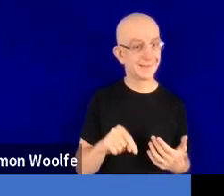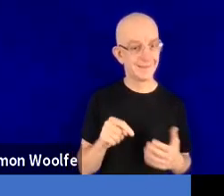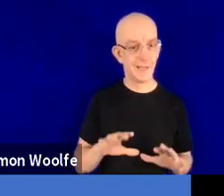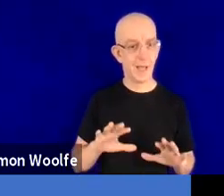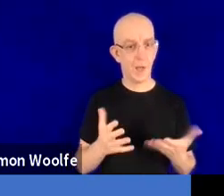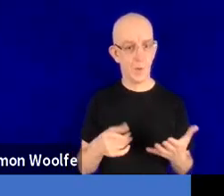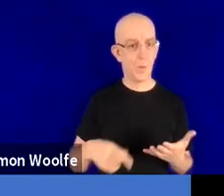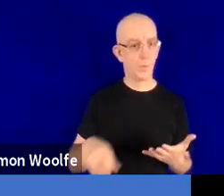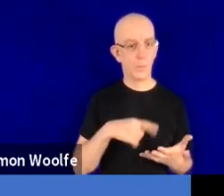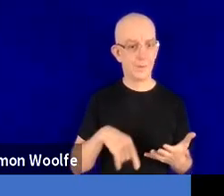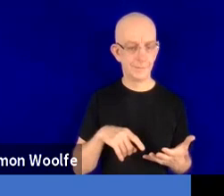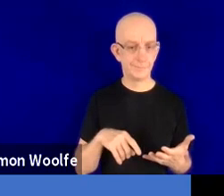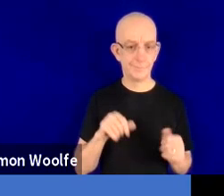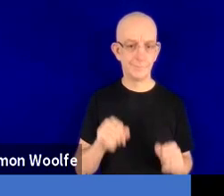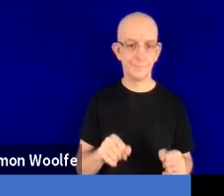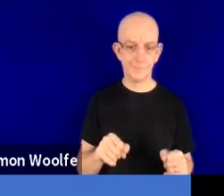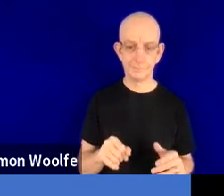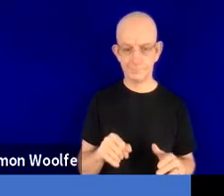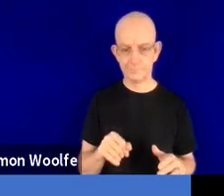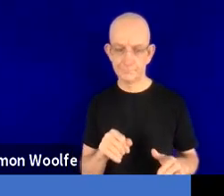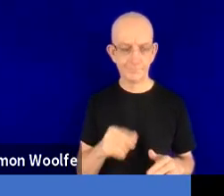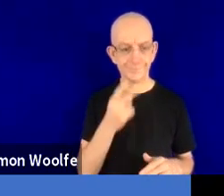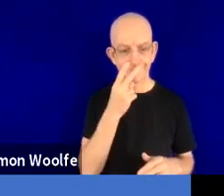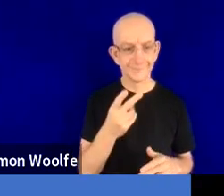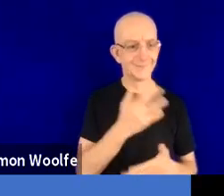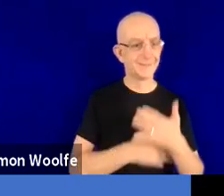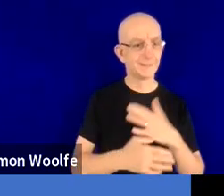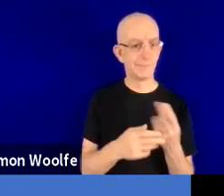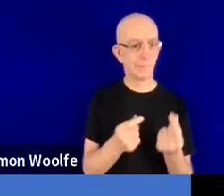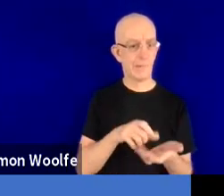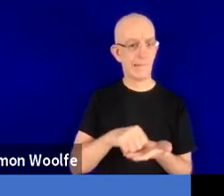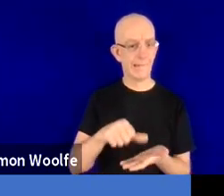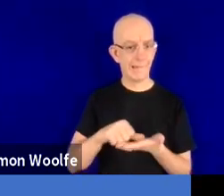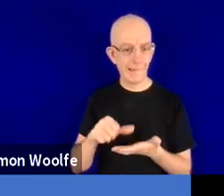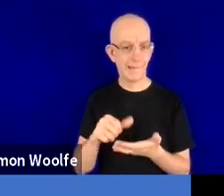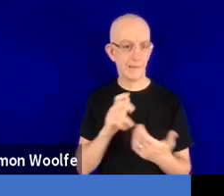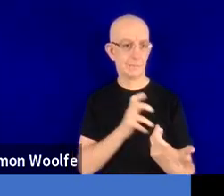increasing the social assistant benefit value like in Zambia, but most importantly